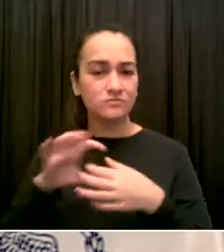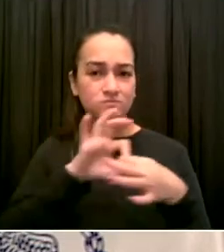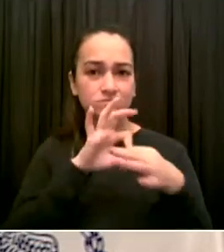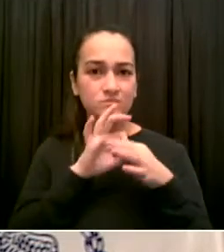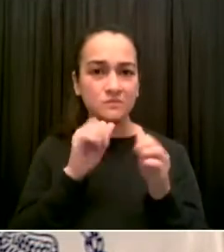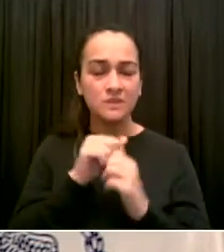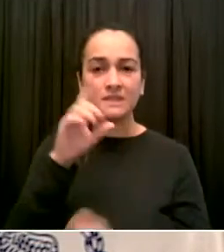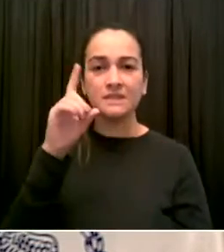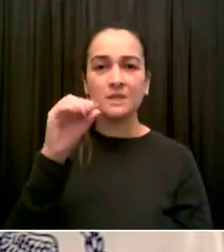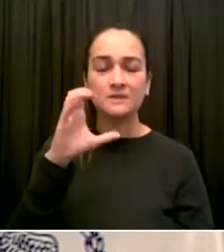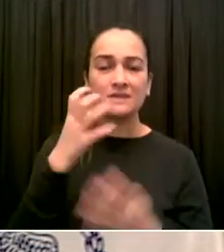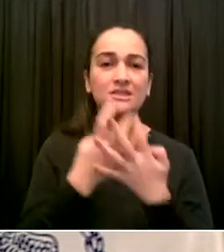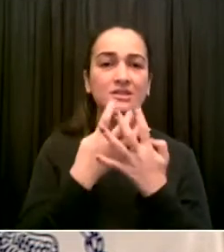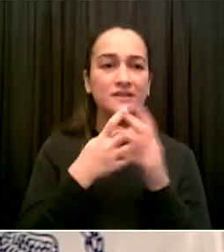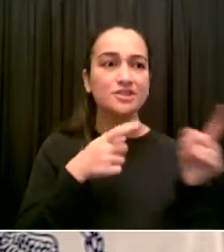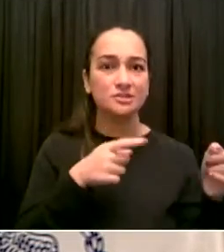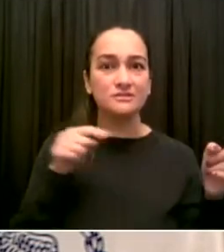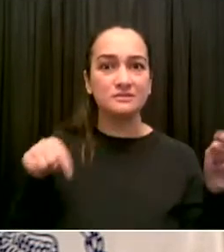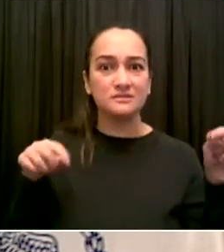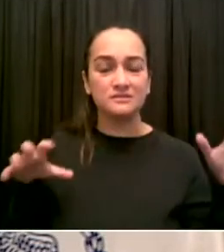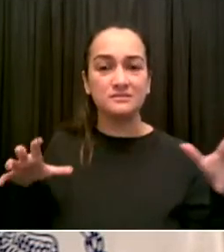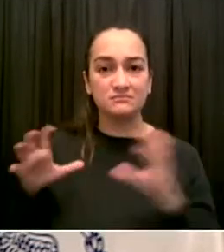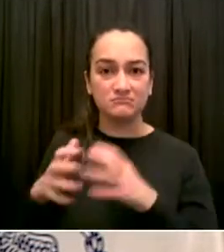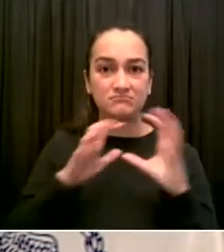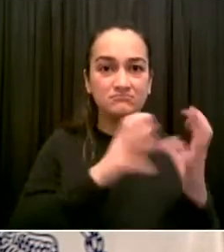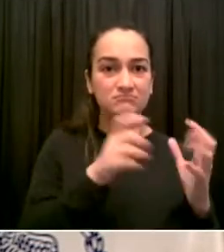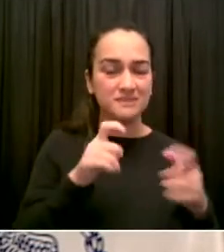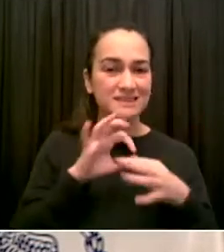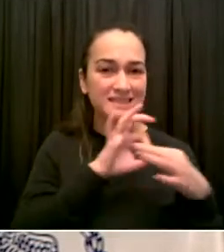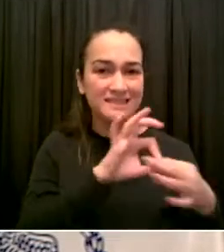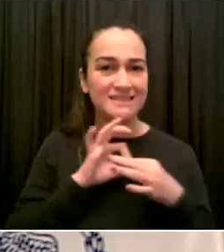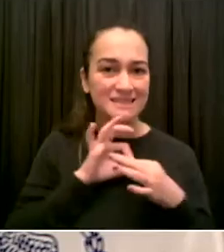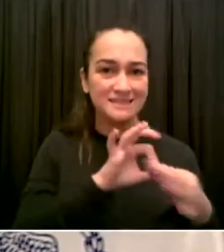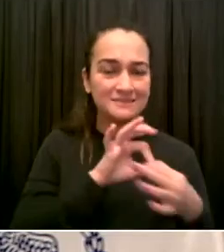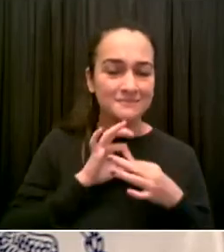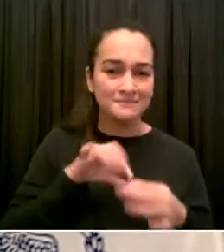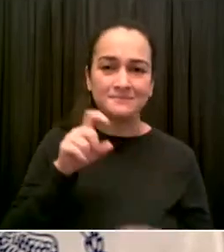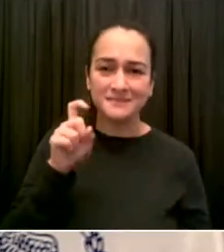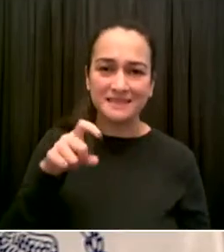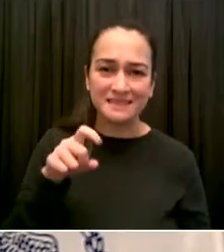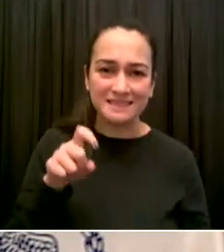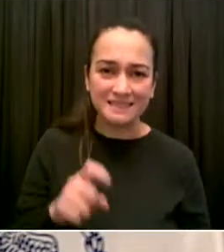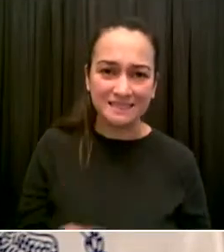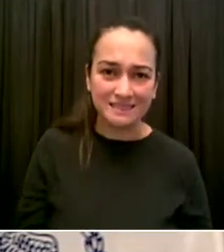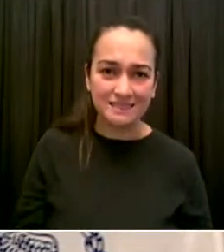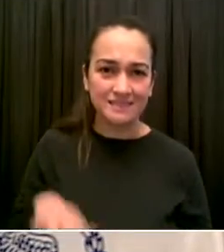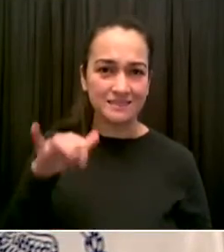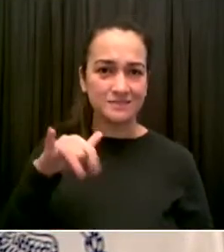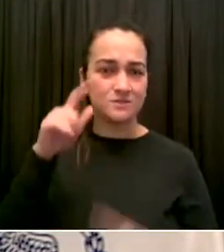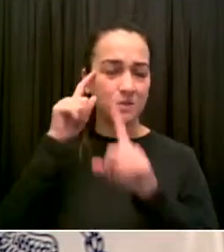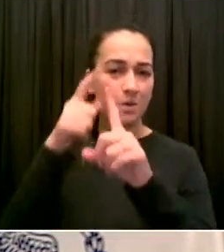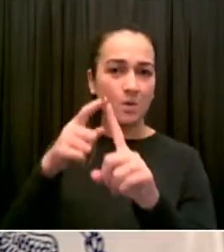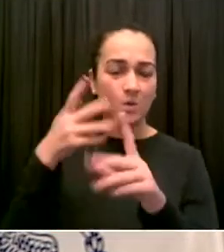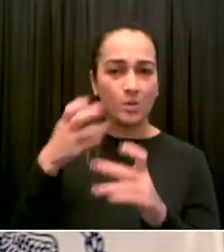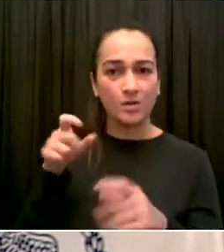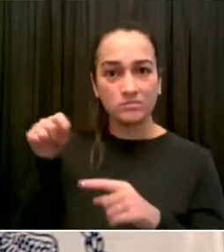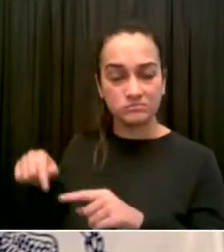DEPARTMENT OF CORRECTIONS SO